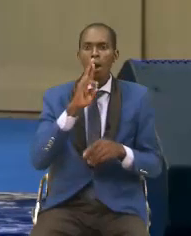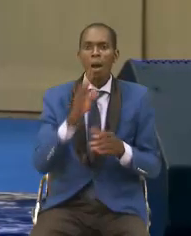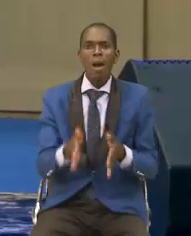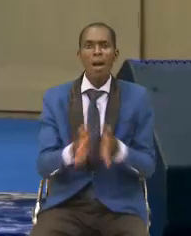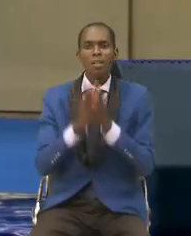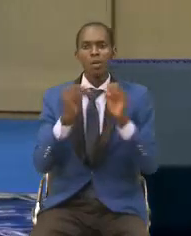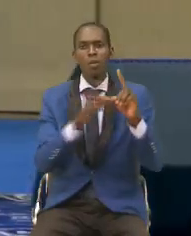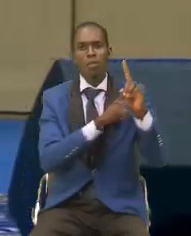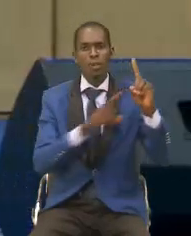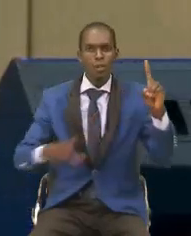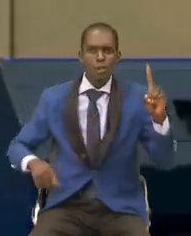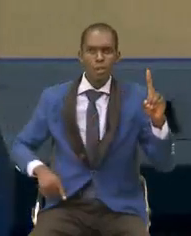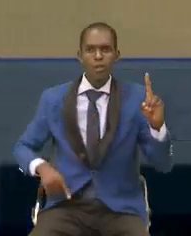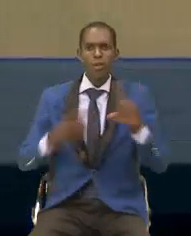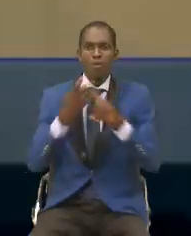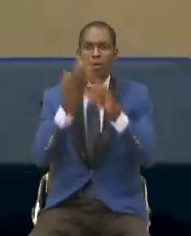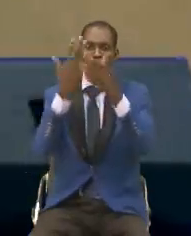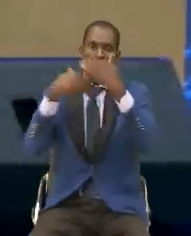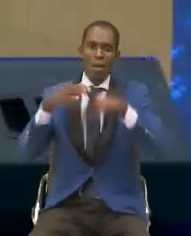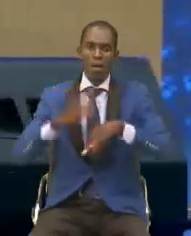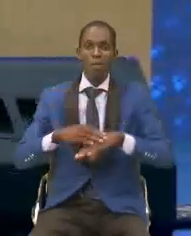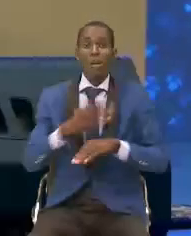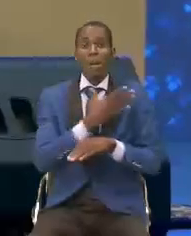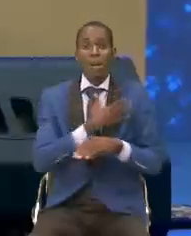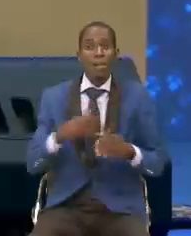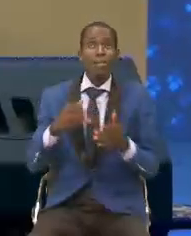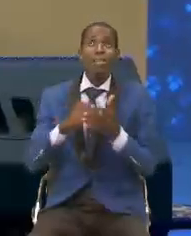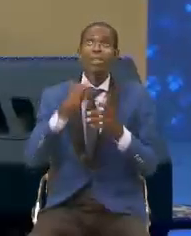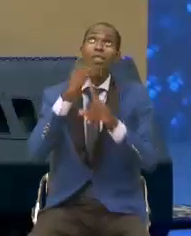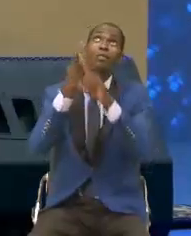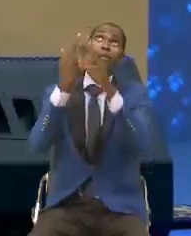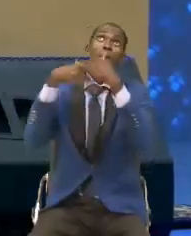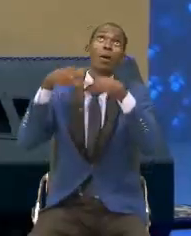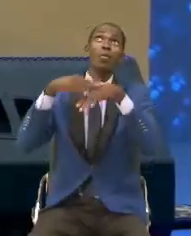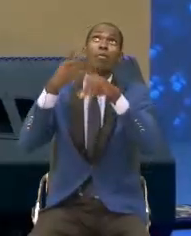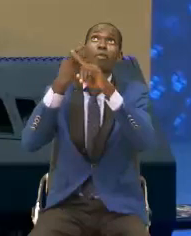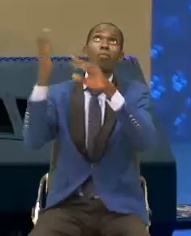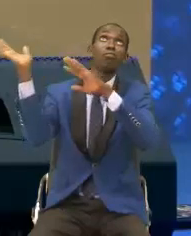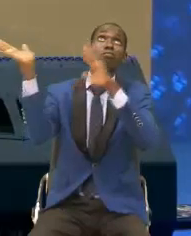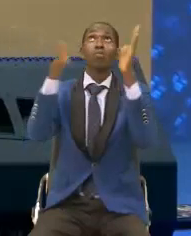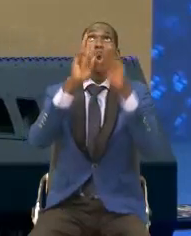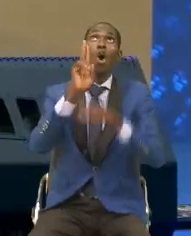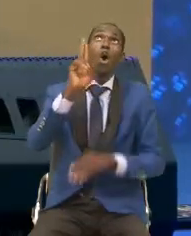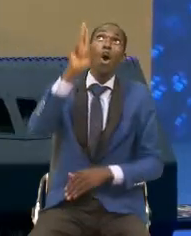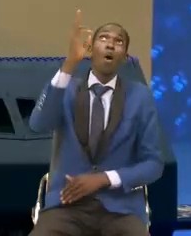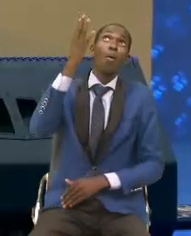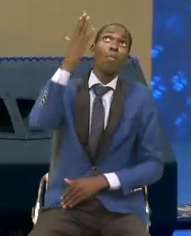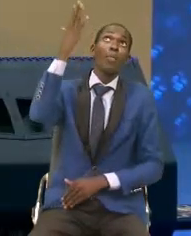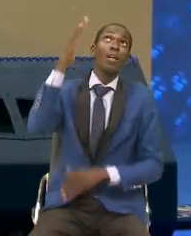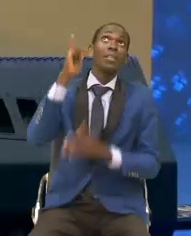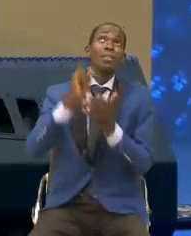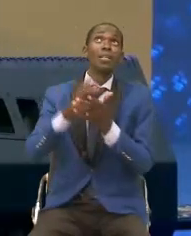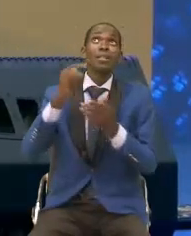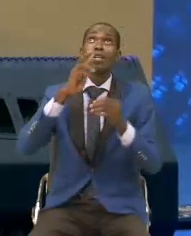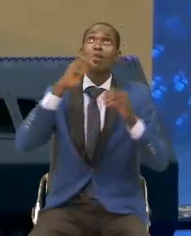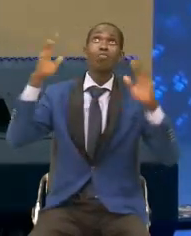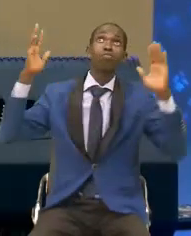ask of the lord you're asking of the lord from heaven and it's from heaven the sky